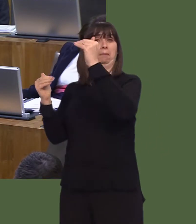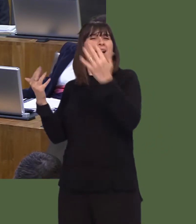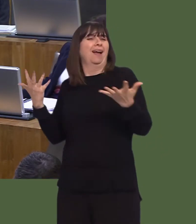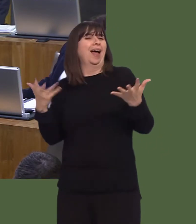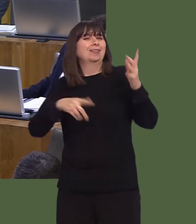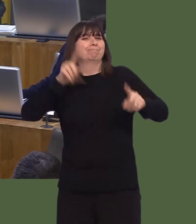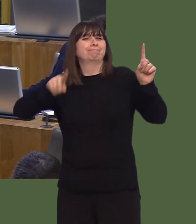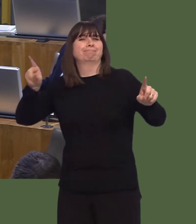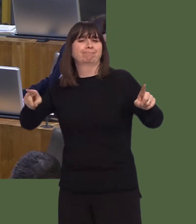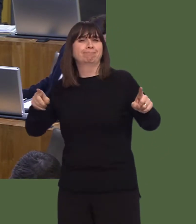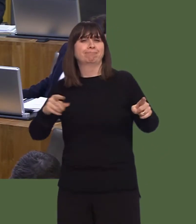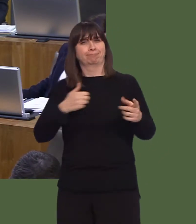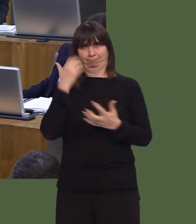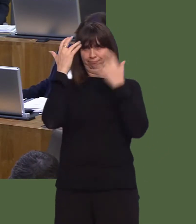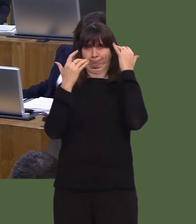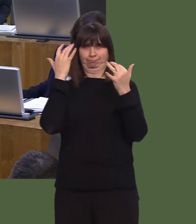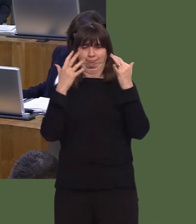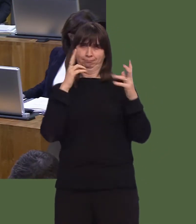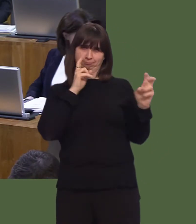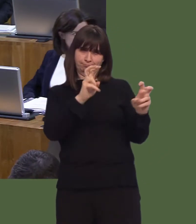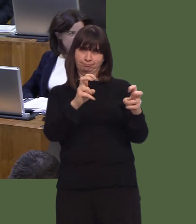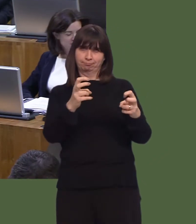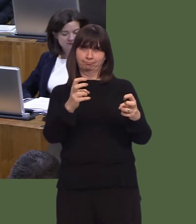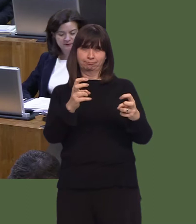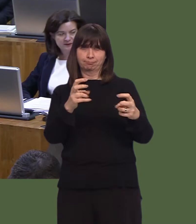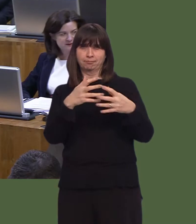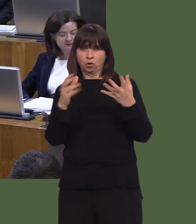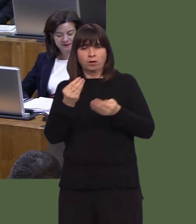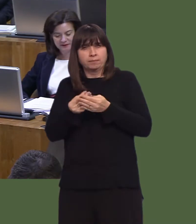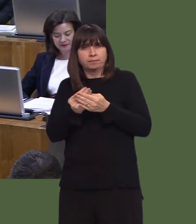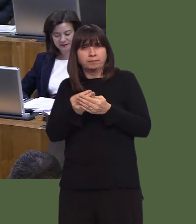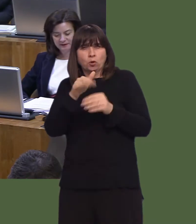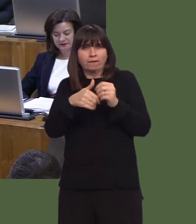So, the question for us would be: how do we look at targeting more precisely